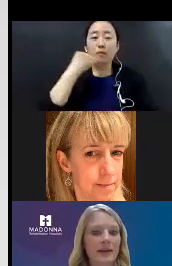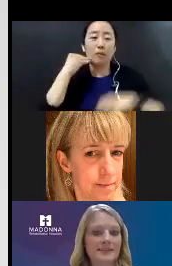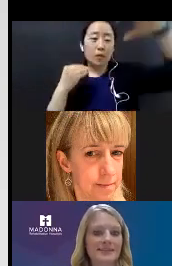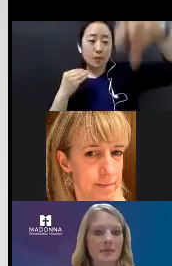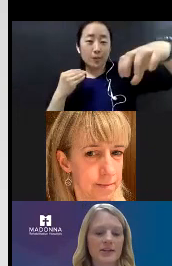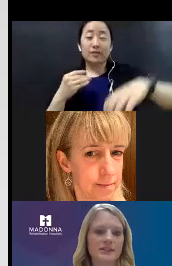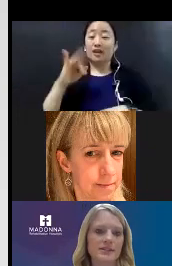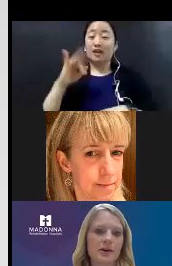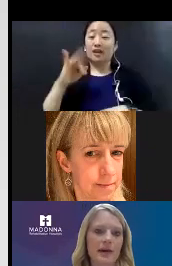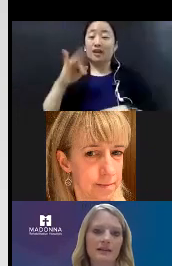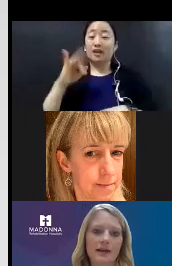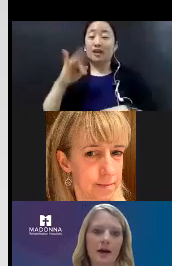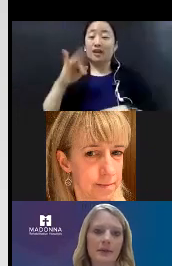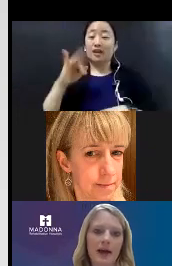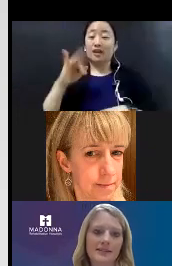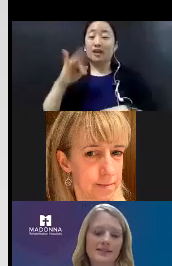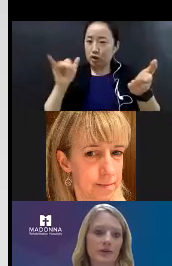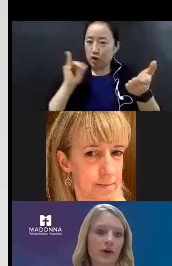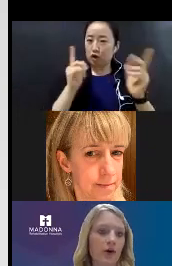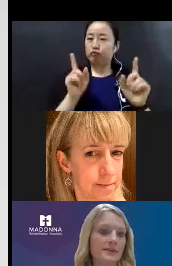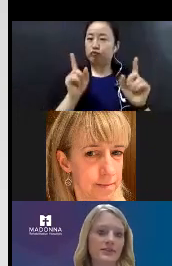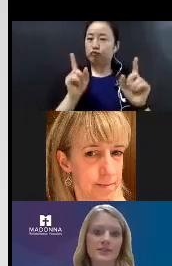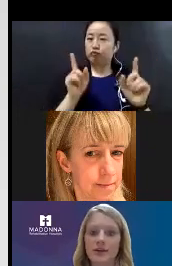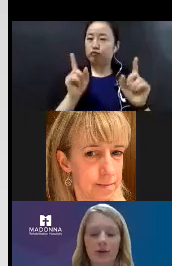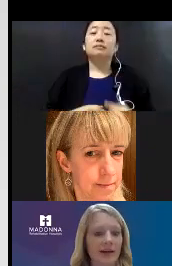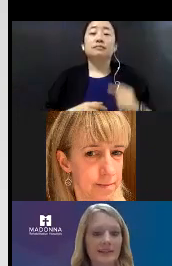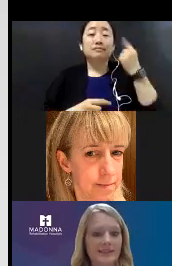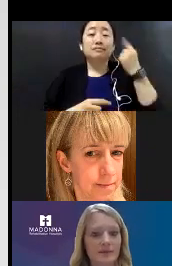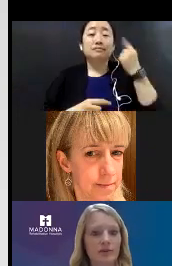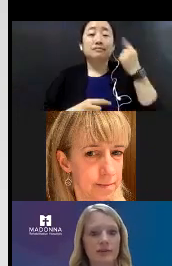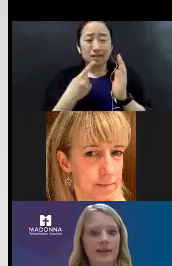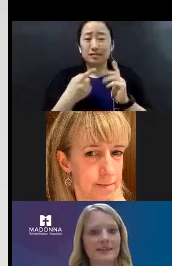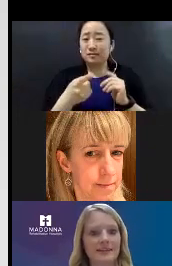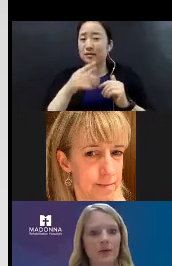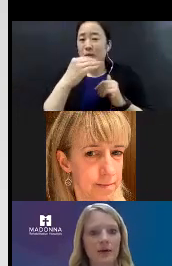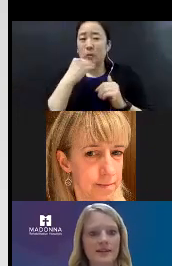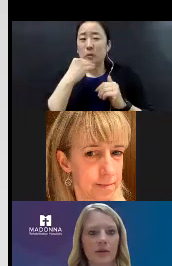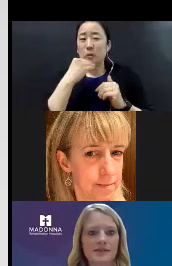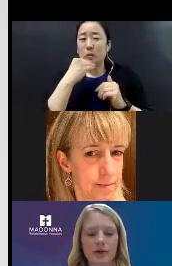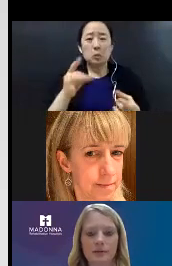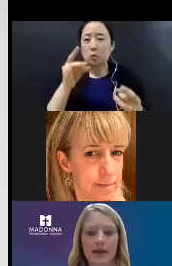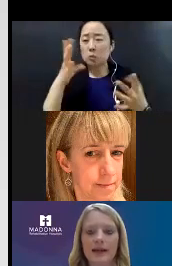SO MEDICALLY COMPLEX AND THE HOME WAS NOT APPROPRIATE.